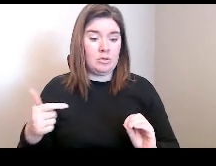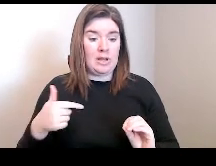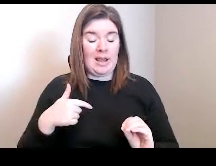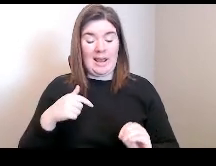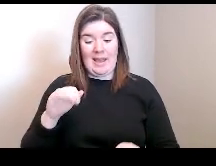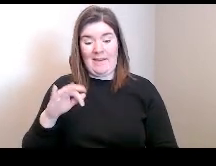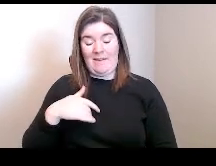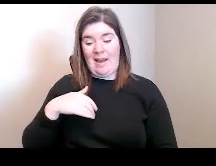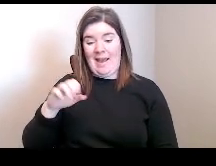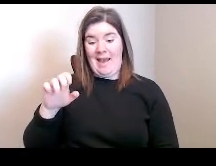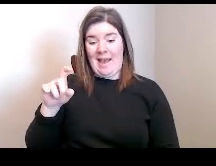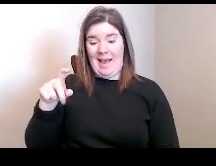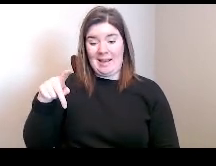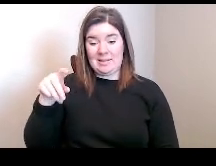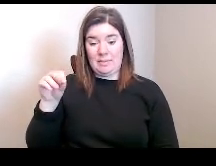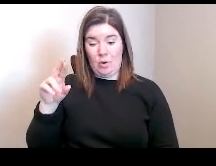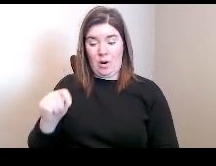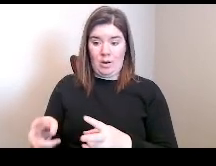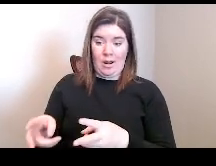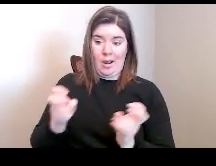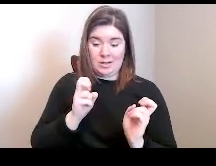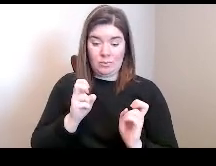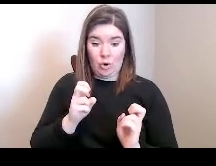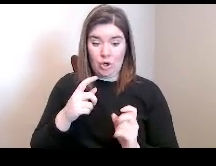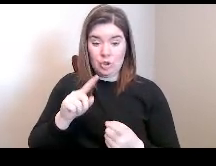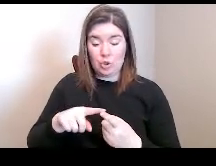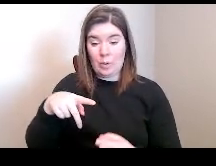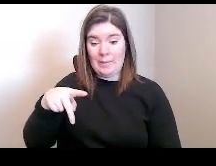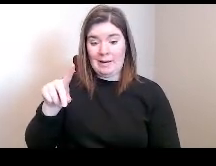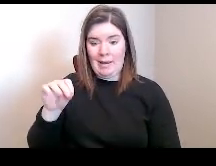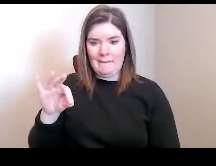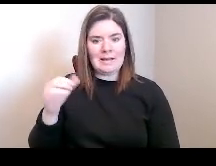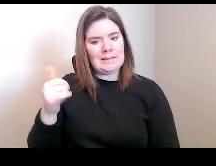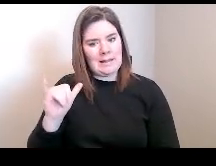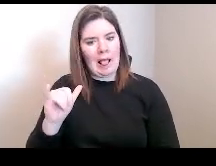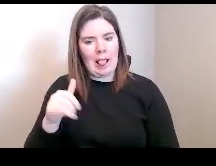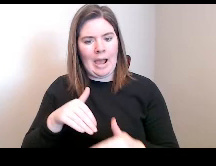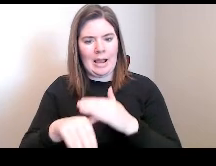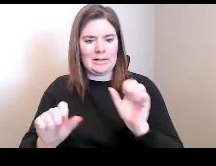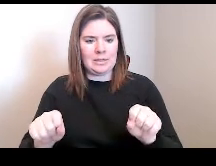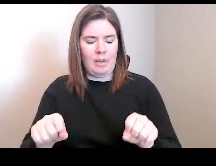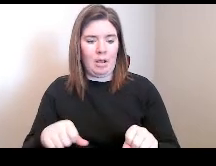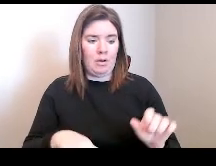it will be accessible as well. So, to do that I can go to file and save as.